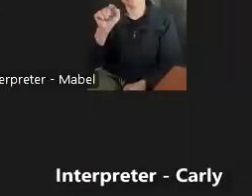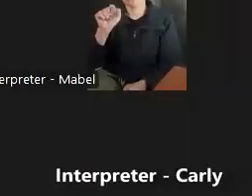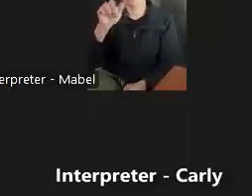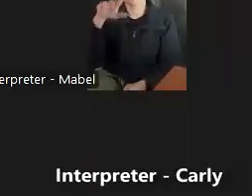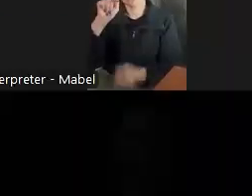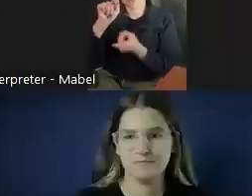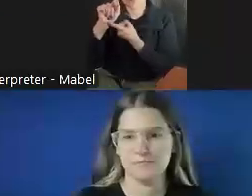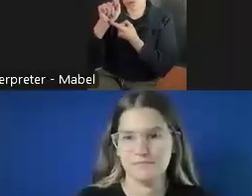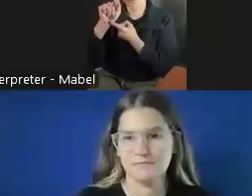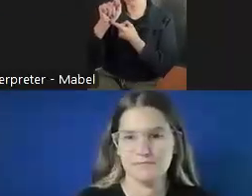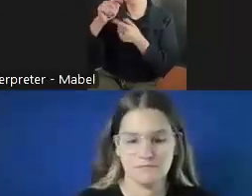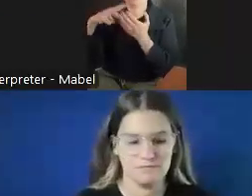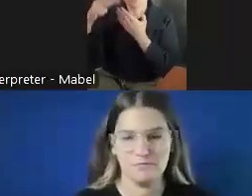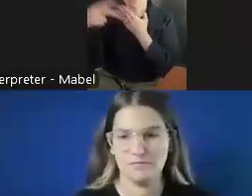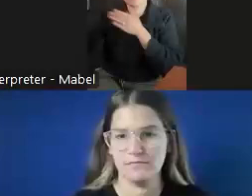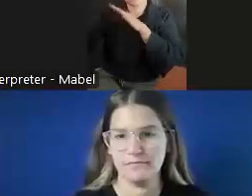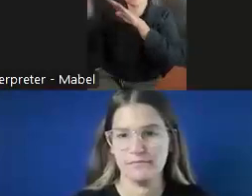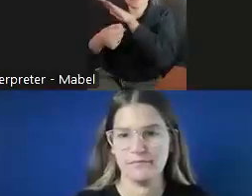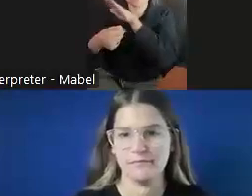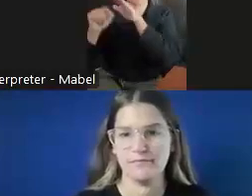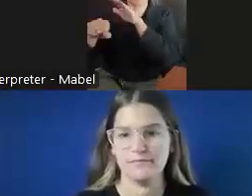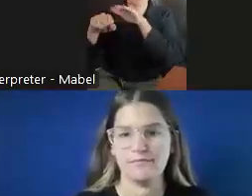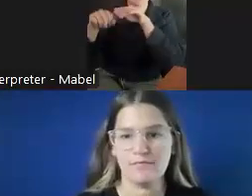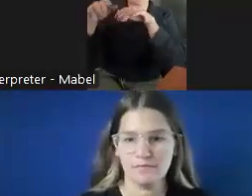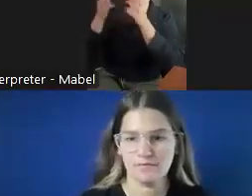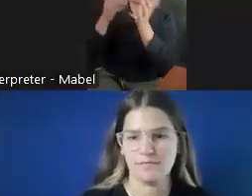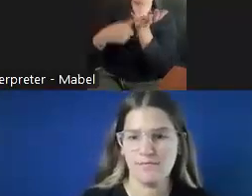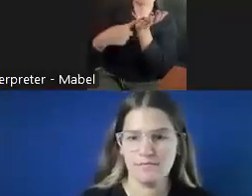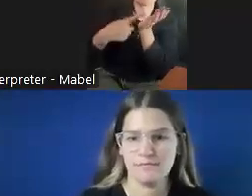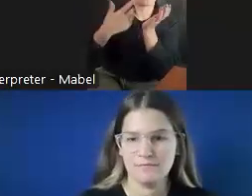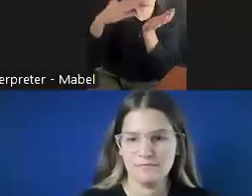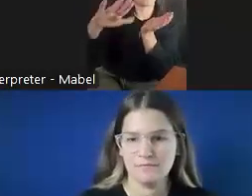them we can evaluate them for an hour and a half and provide certain recommendations